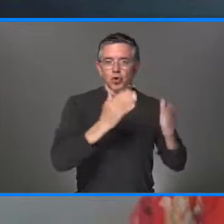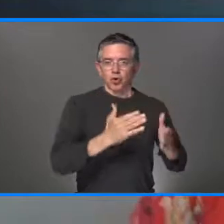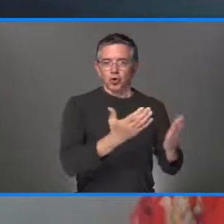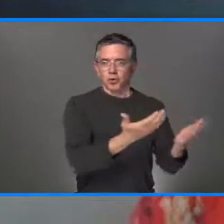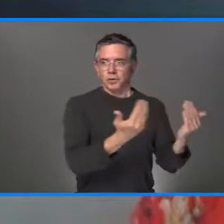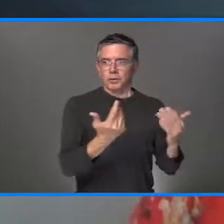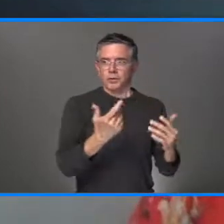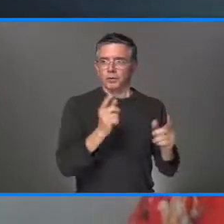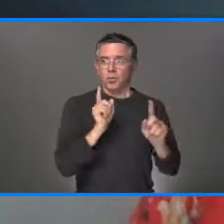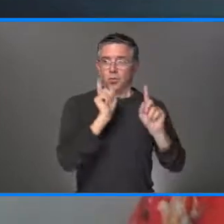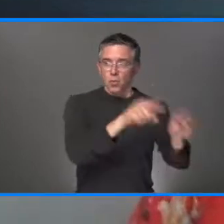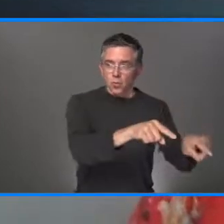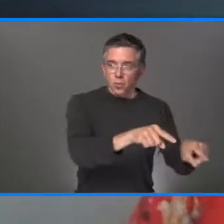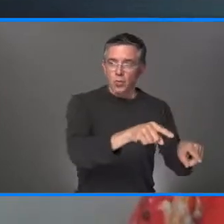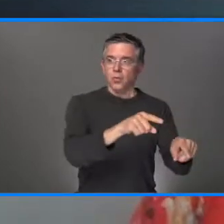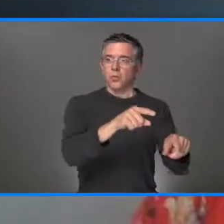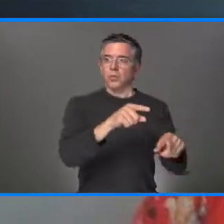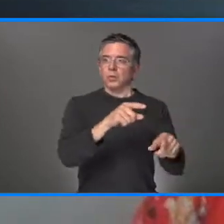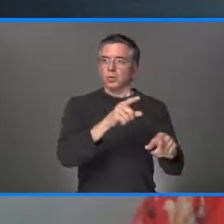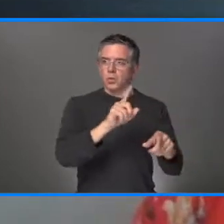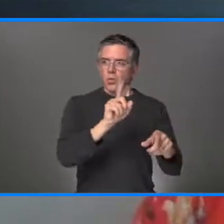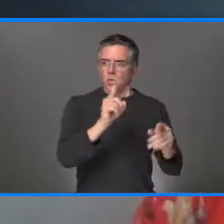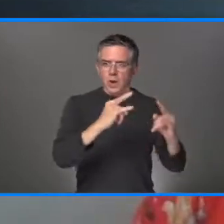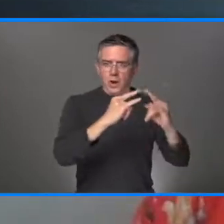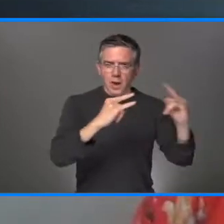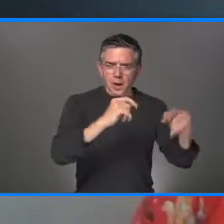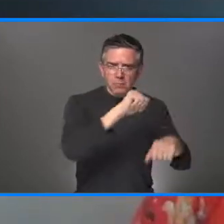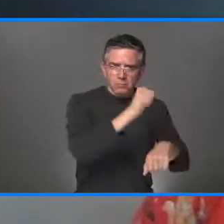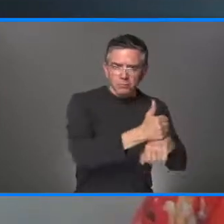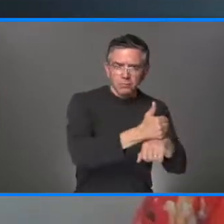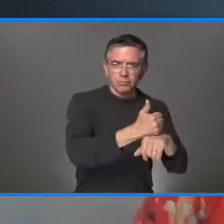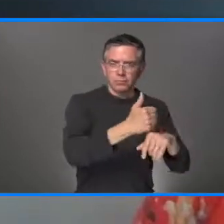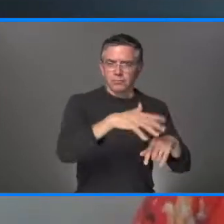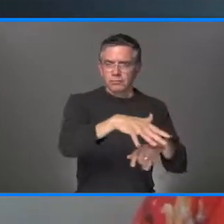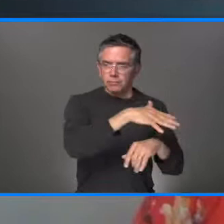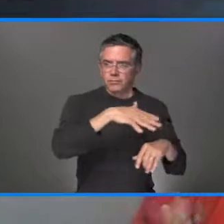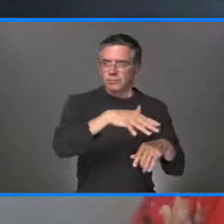and with our community partners, and just talk to folks, and have those critical conversations